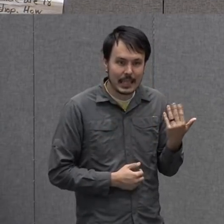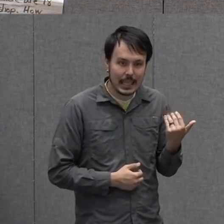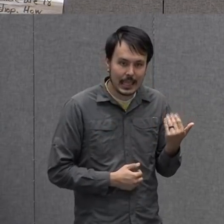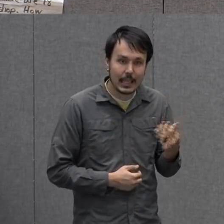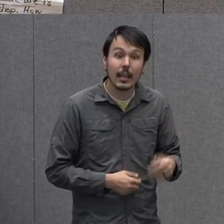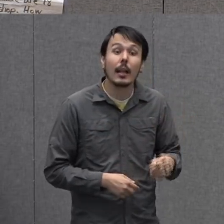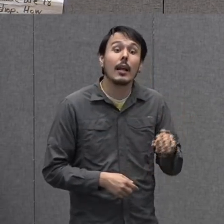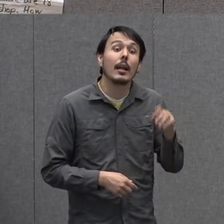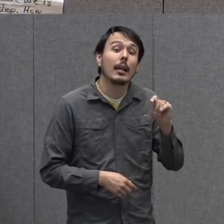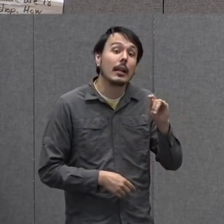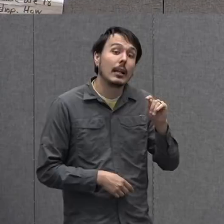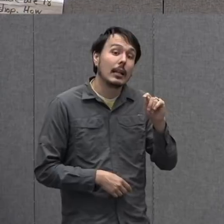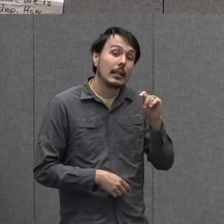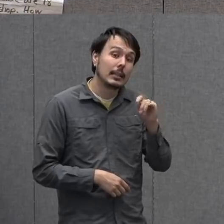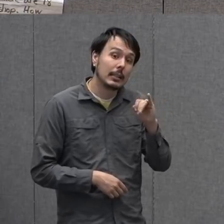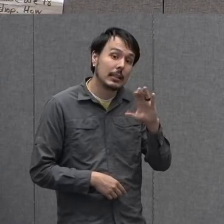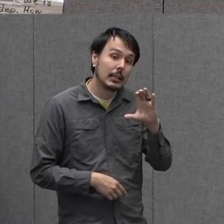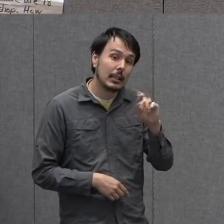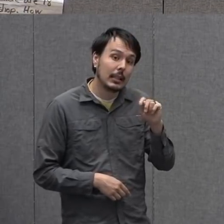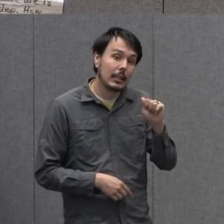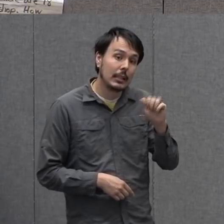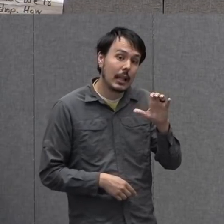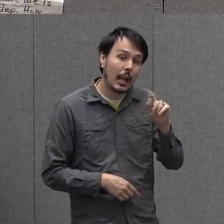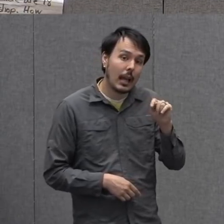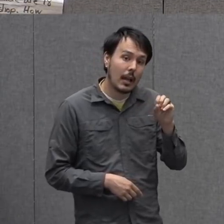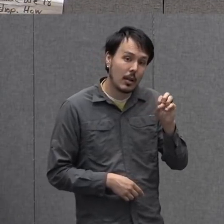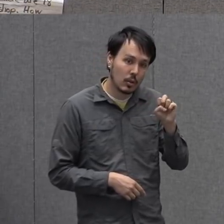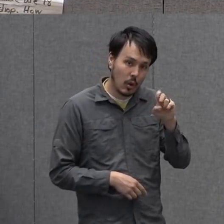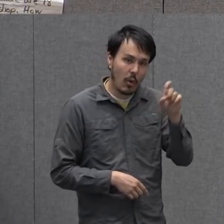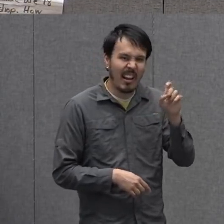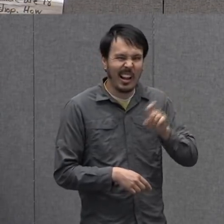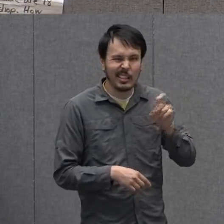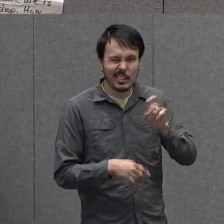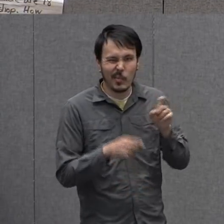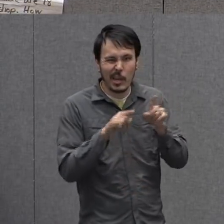has to be anywhere going across,